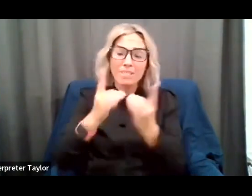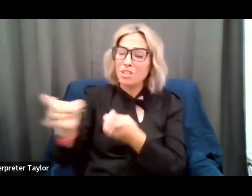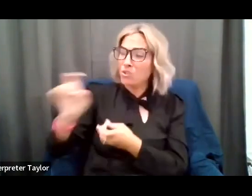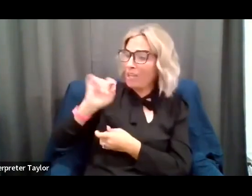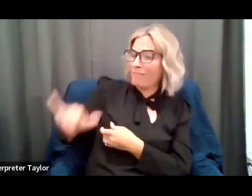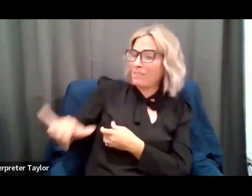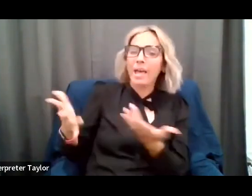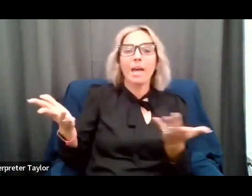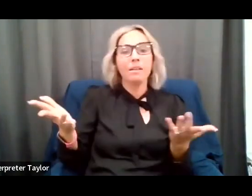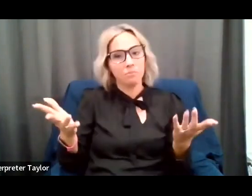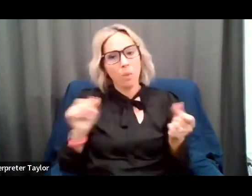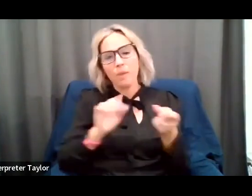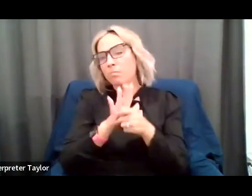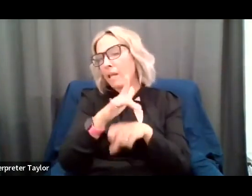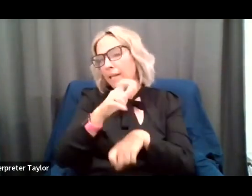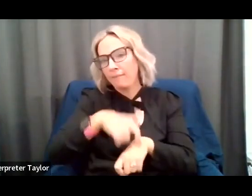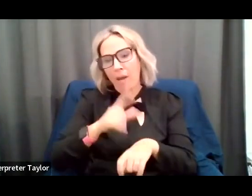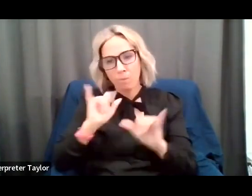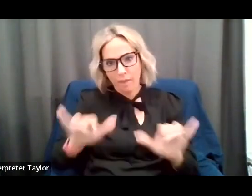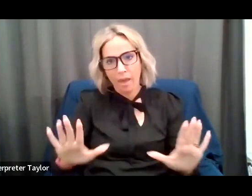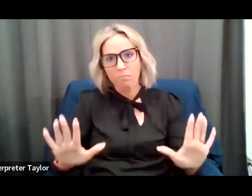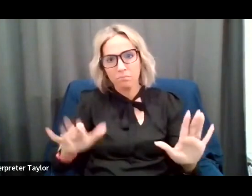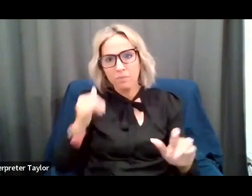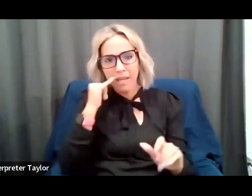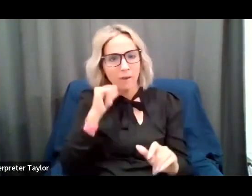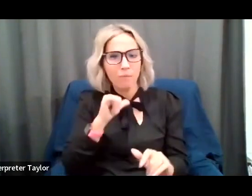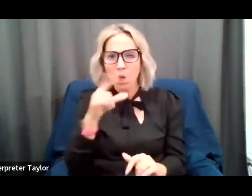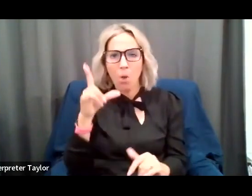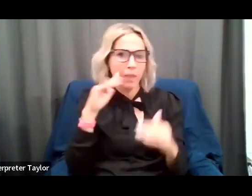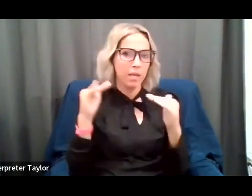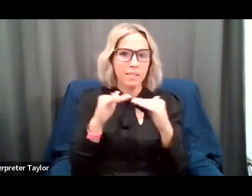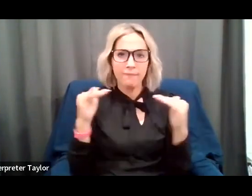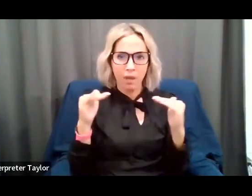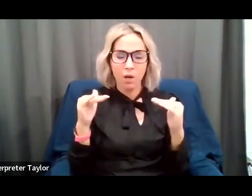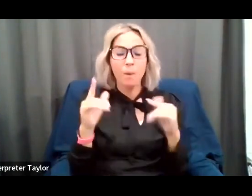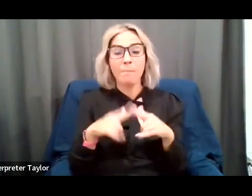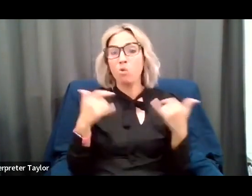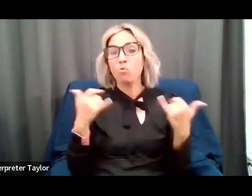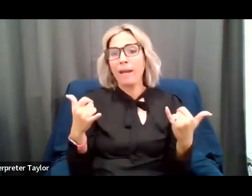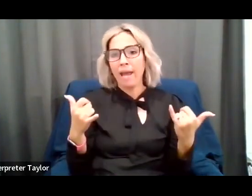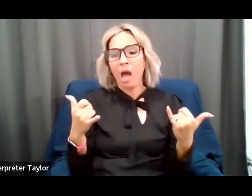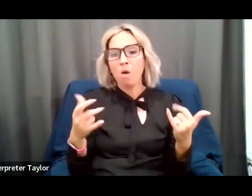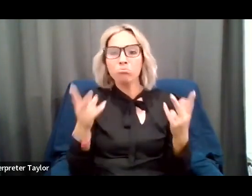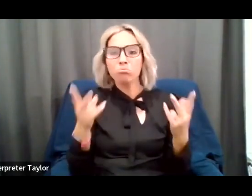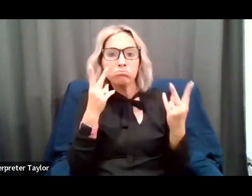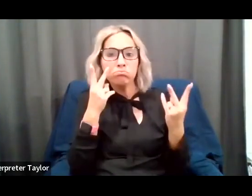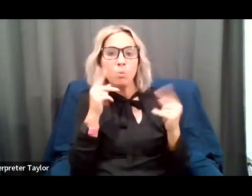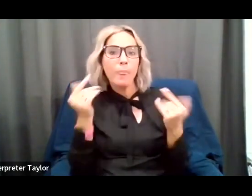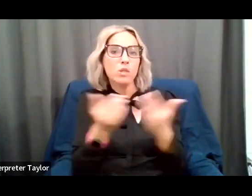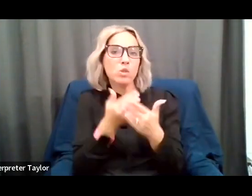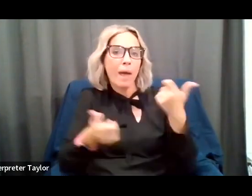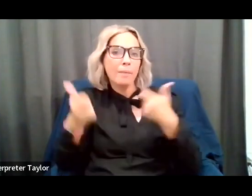There's plenty of time for that if we feel we're not being treated fairly. But right now, let's see what this new administration is going to do.